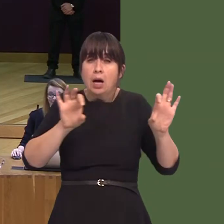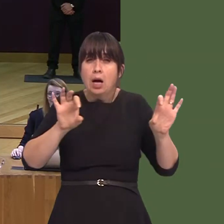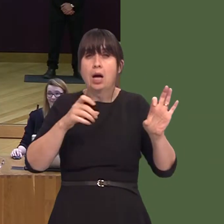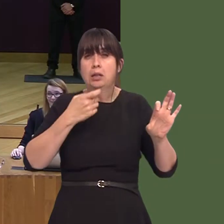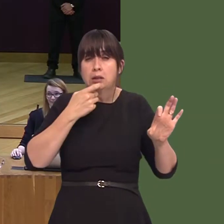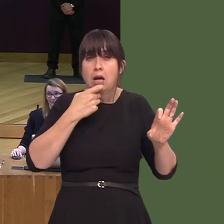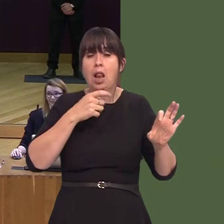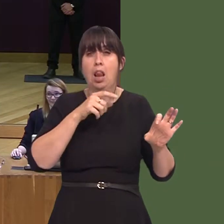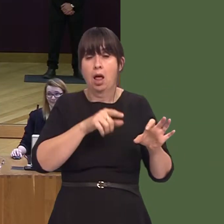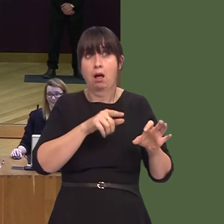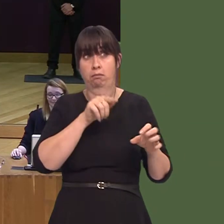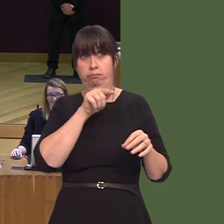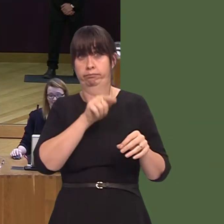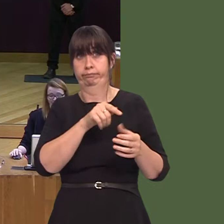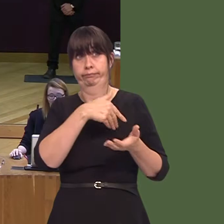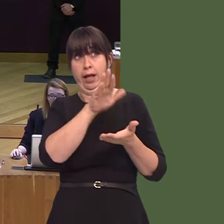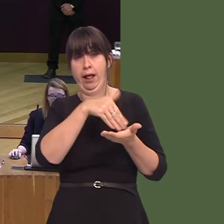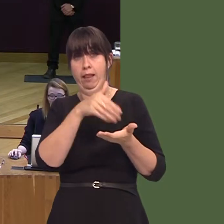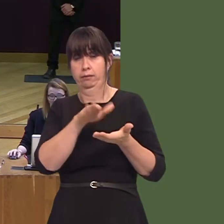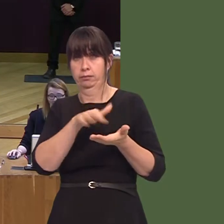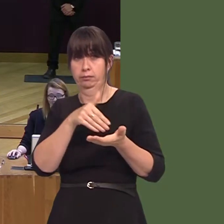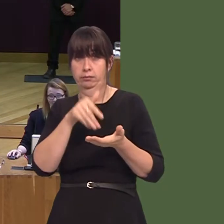Photovoltaic cells are involved in the production there.